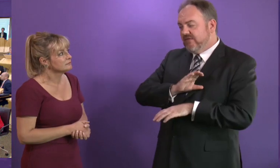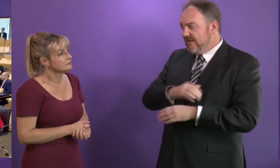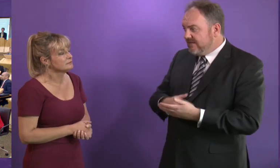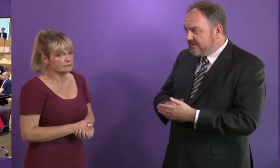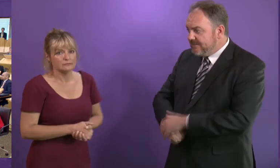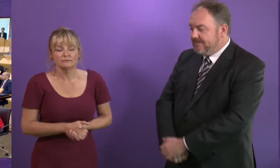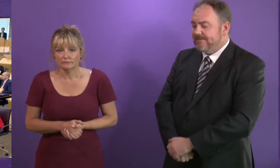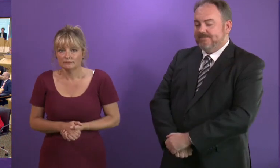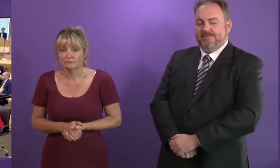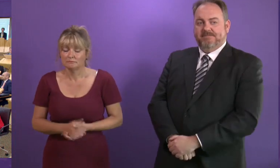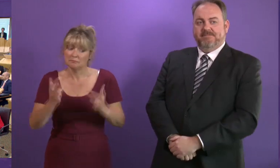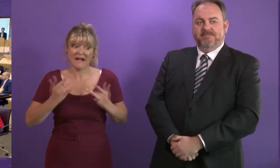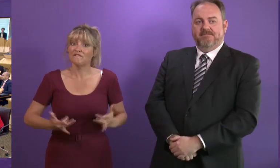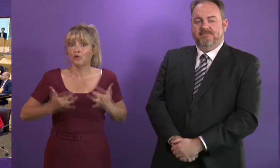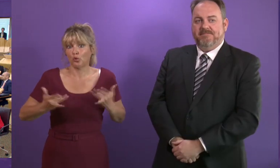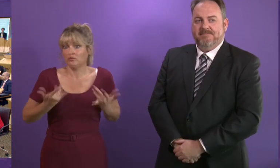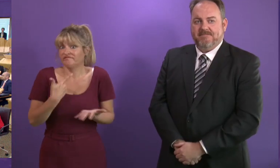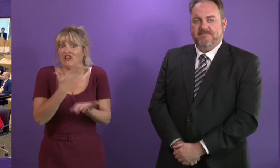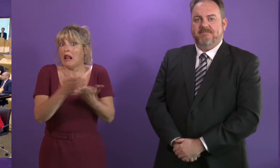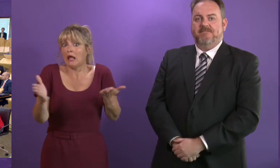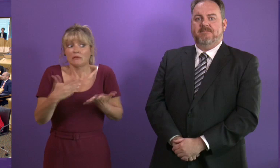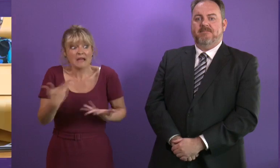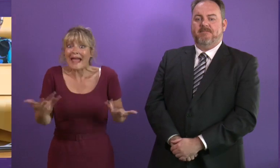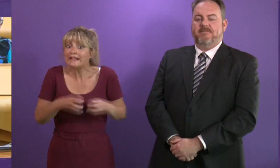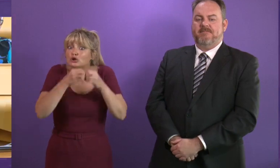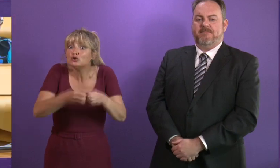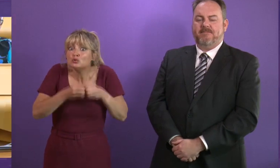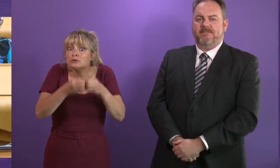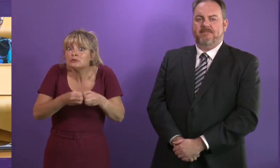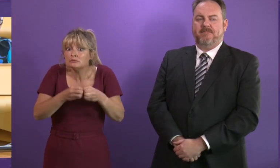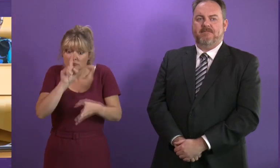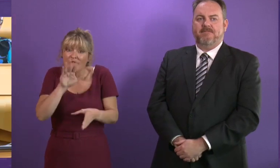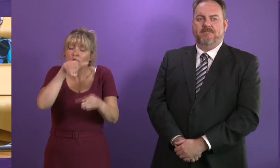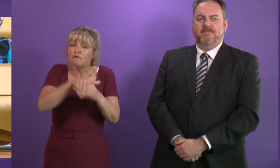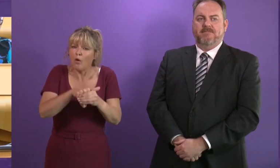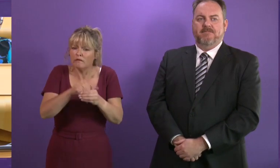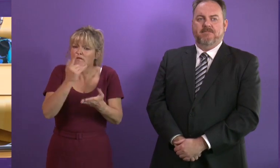I am clear that students who are engaged in legitimate, peaceful protest should not lose